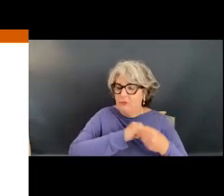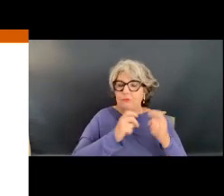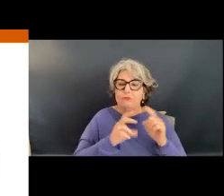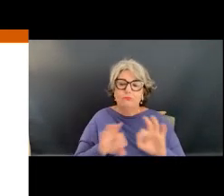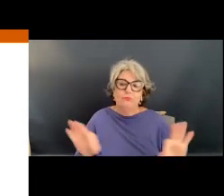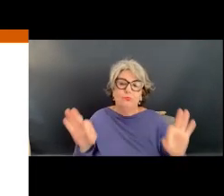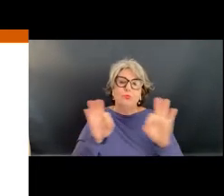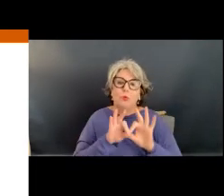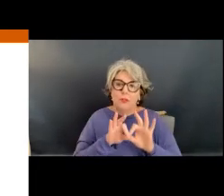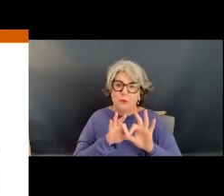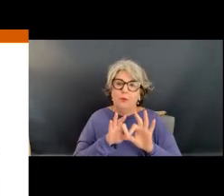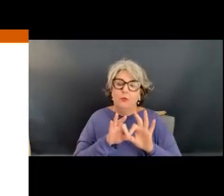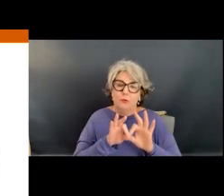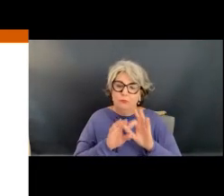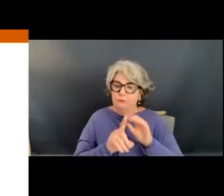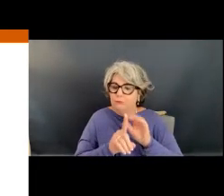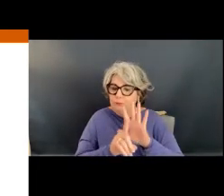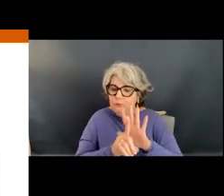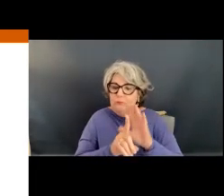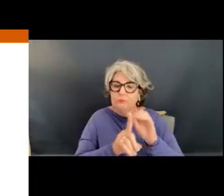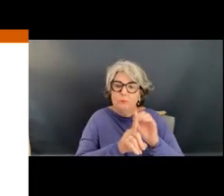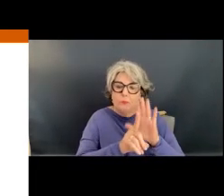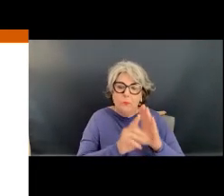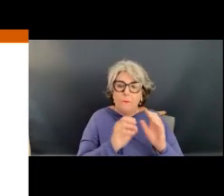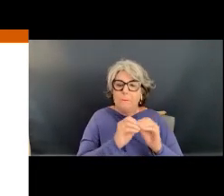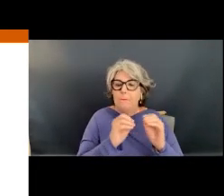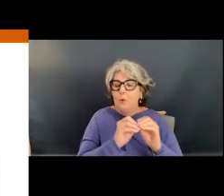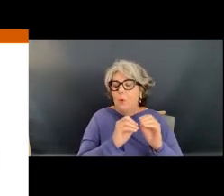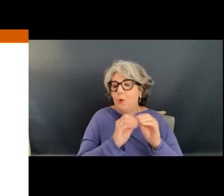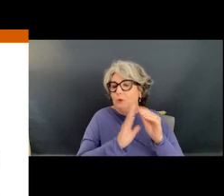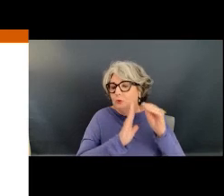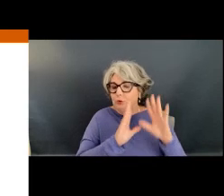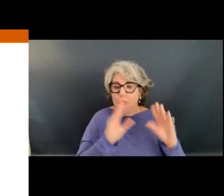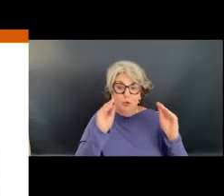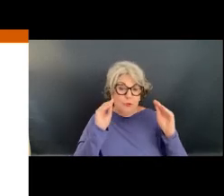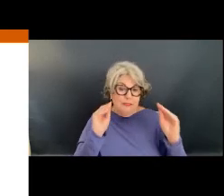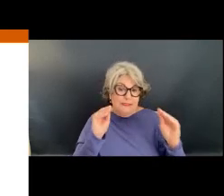exposing more and more students to teaching as a potential career.